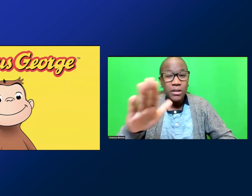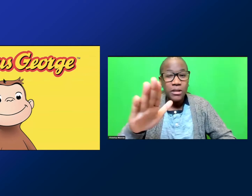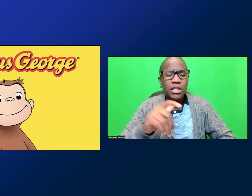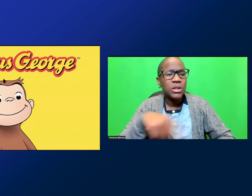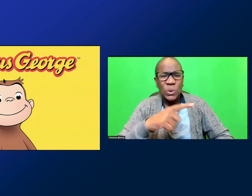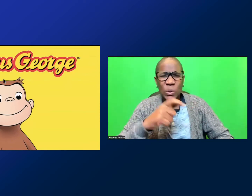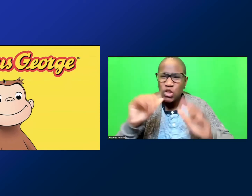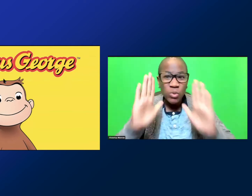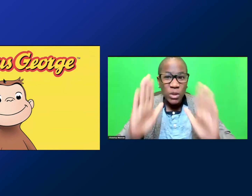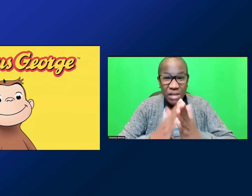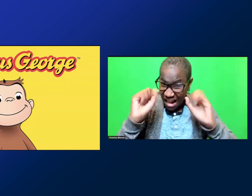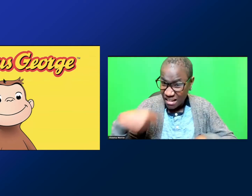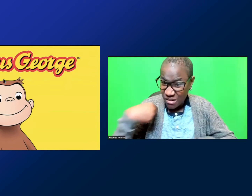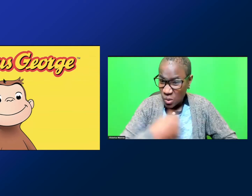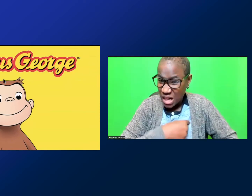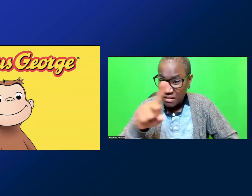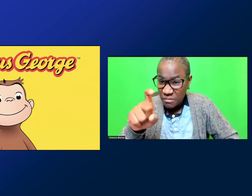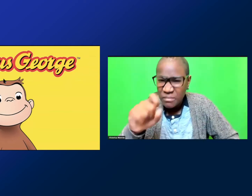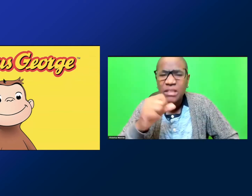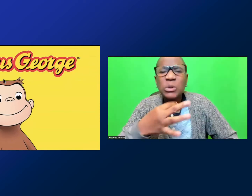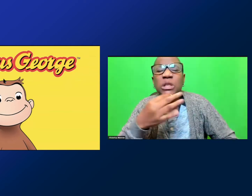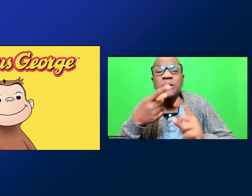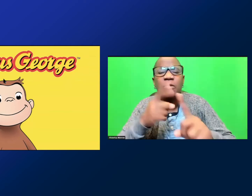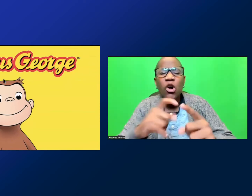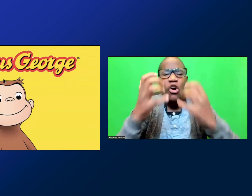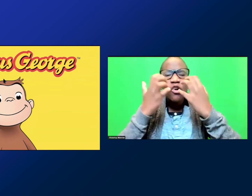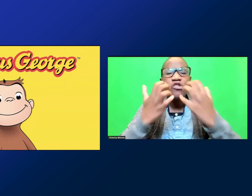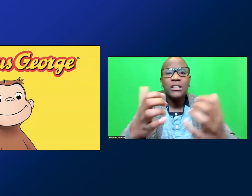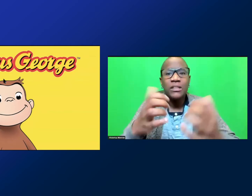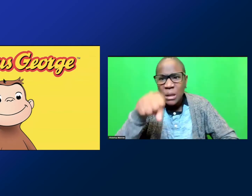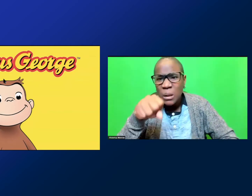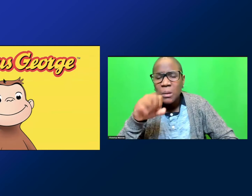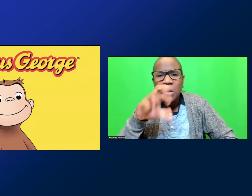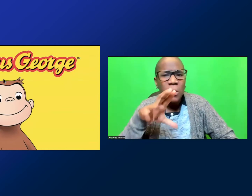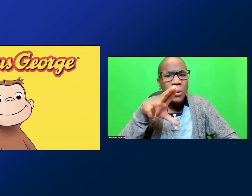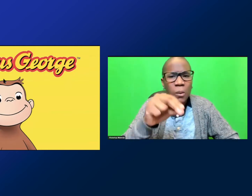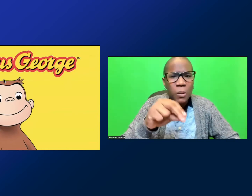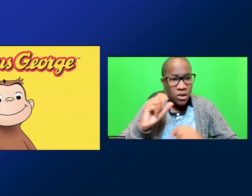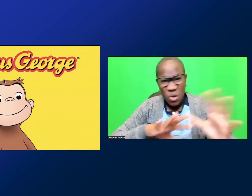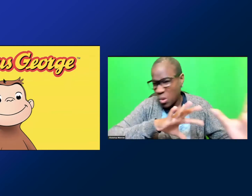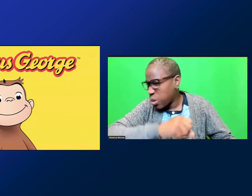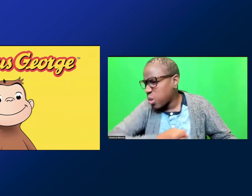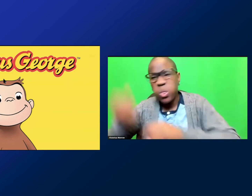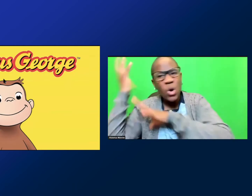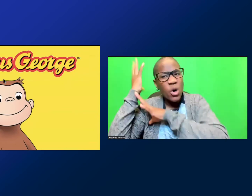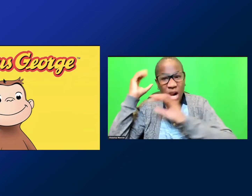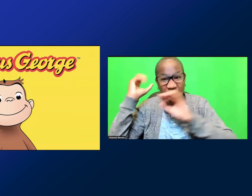so can we throw out these characters these children story books that have these types of negative perceptions and story lines of people in groups